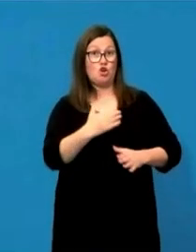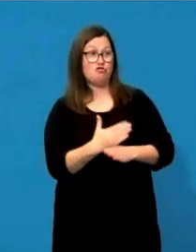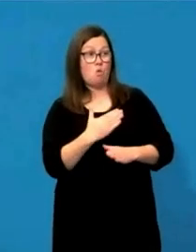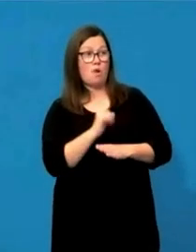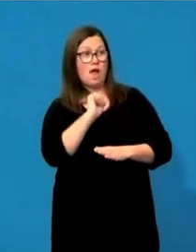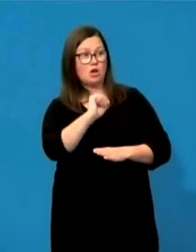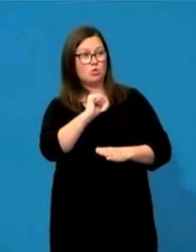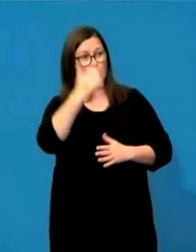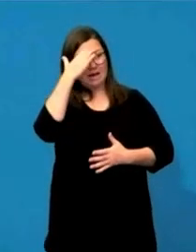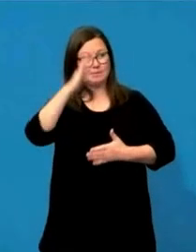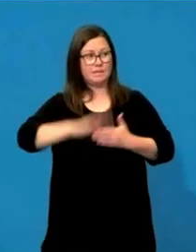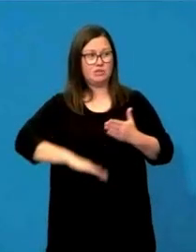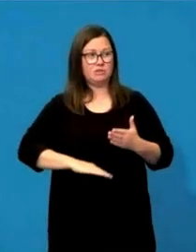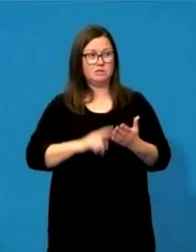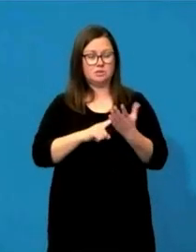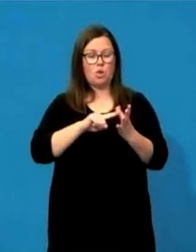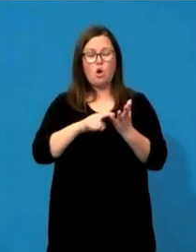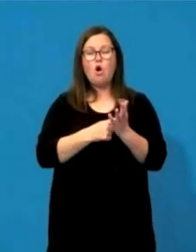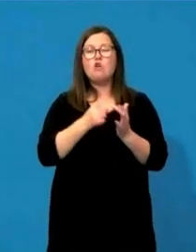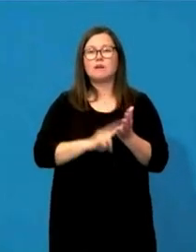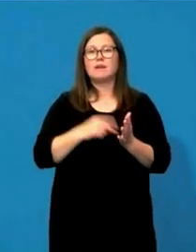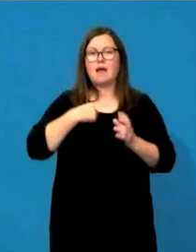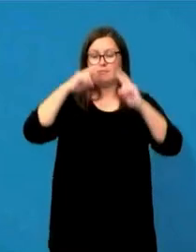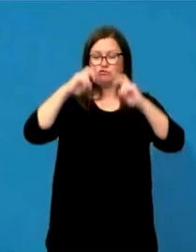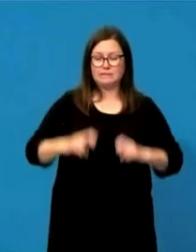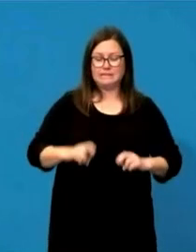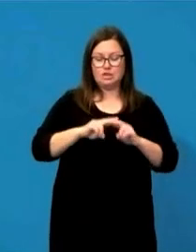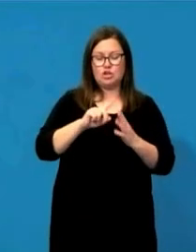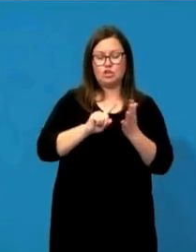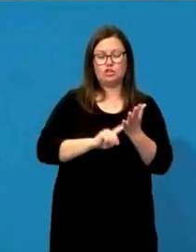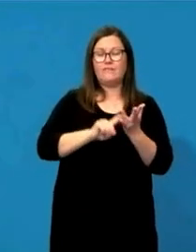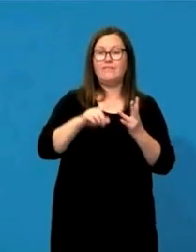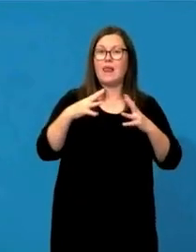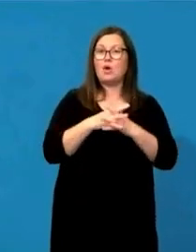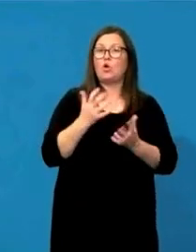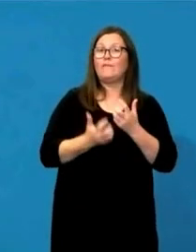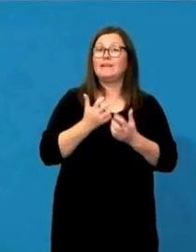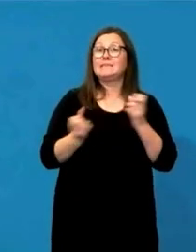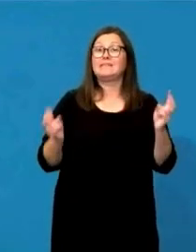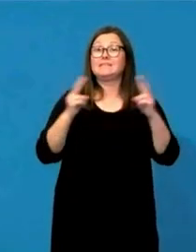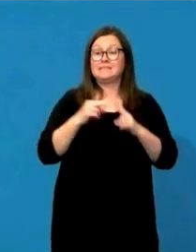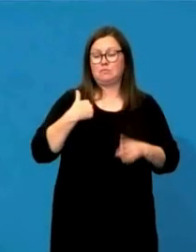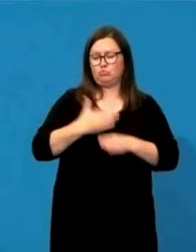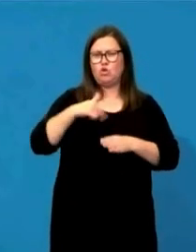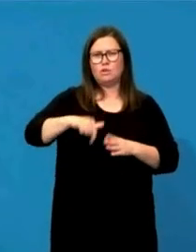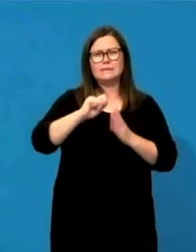Yes. So, I am a research fellow and -- through the University of Sydney. I have been working in the disability sector for 19 years this year.